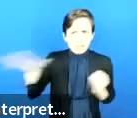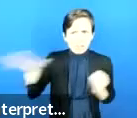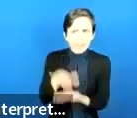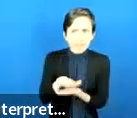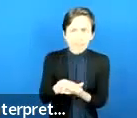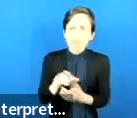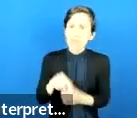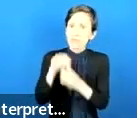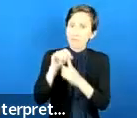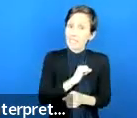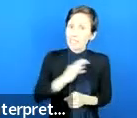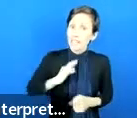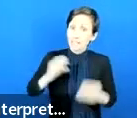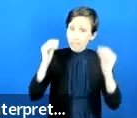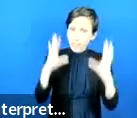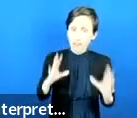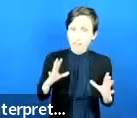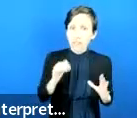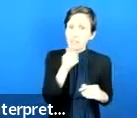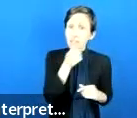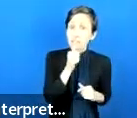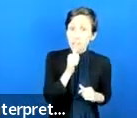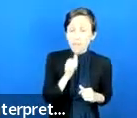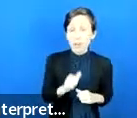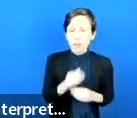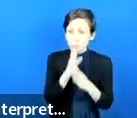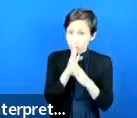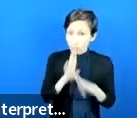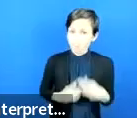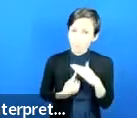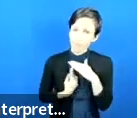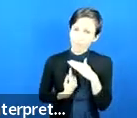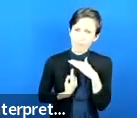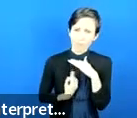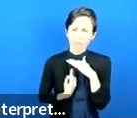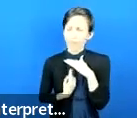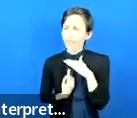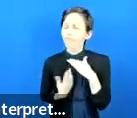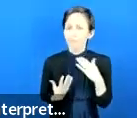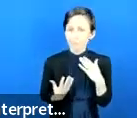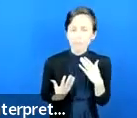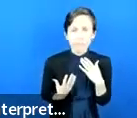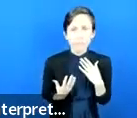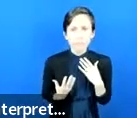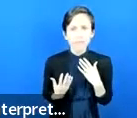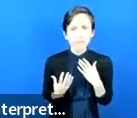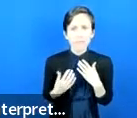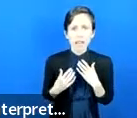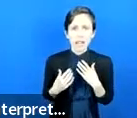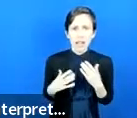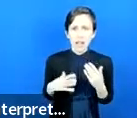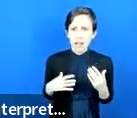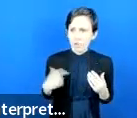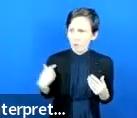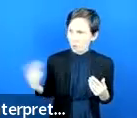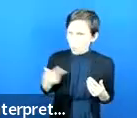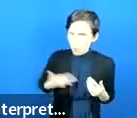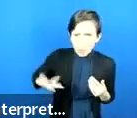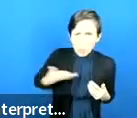and faculty, suffer in, in silence. And there, there was a, a drive for us to dig deeper into this,